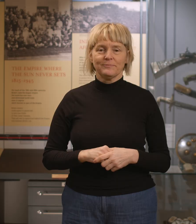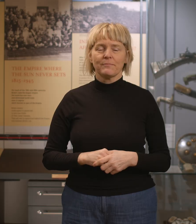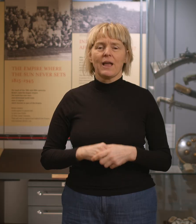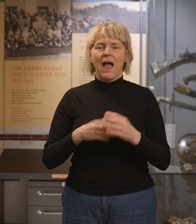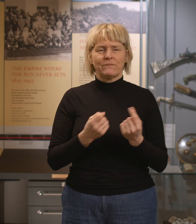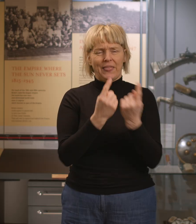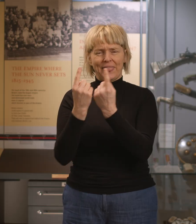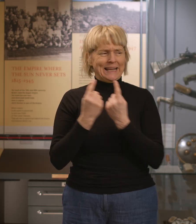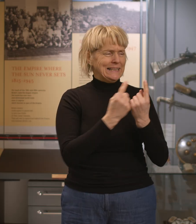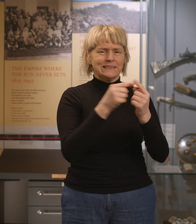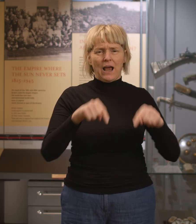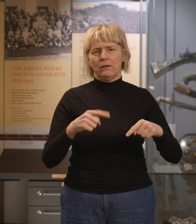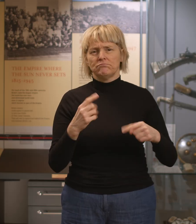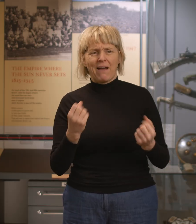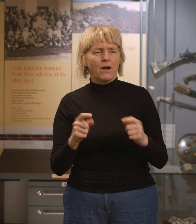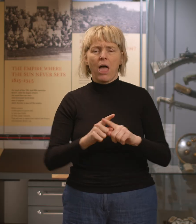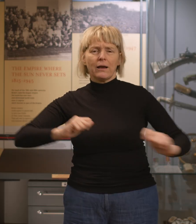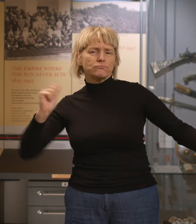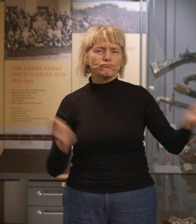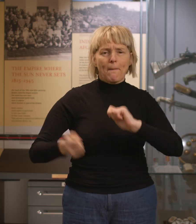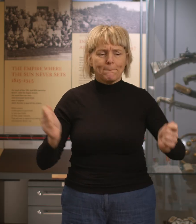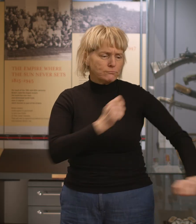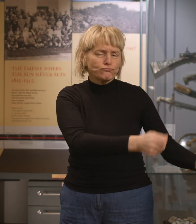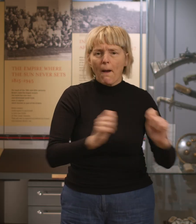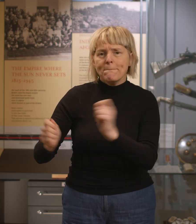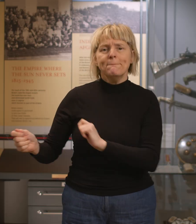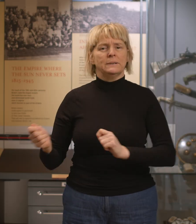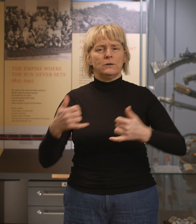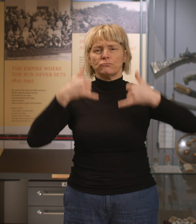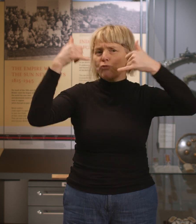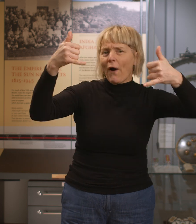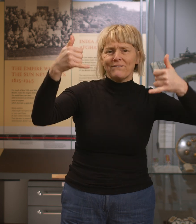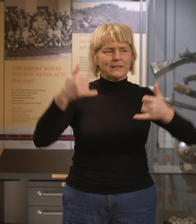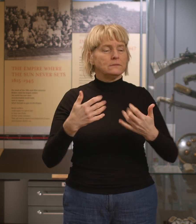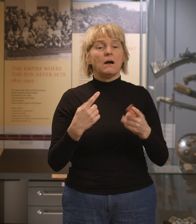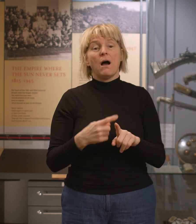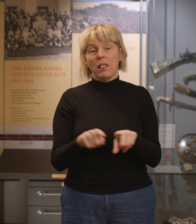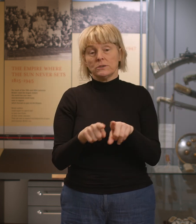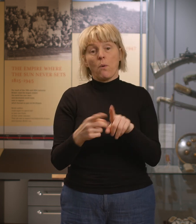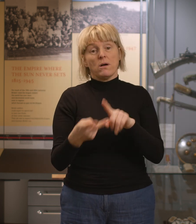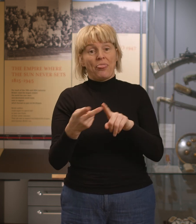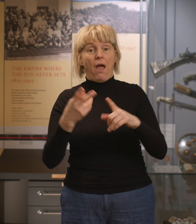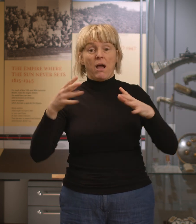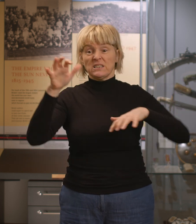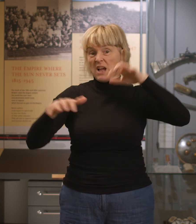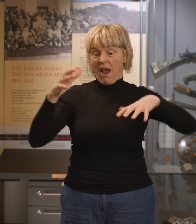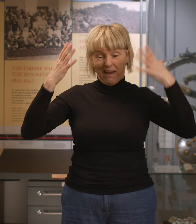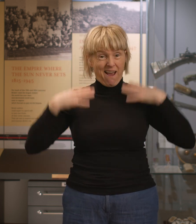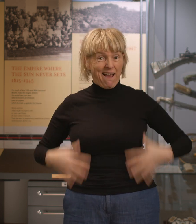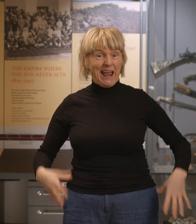Across the back wall of the Gallery, you’ll see several ceremonial objects such as drums, trophies and